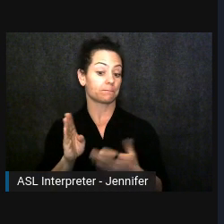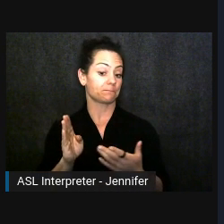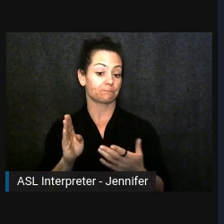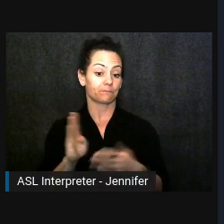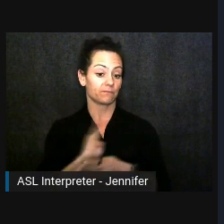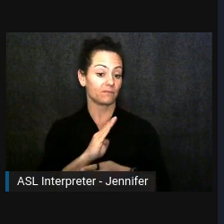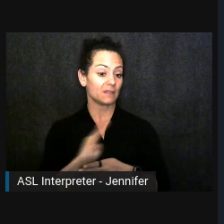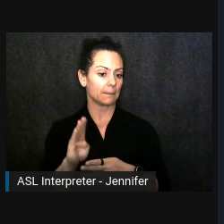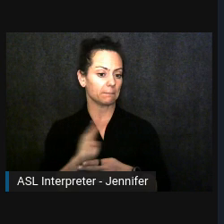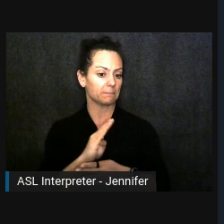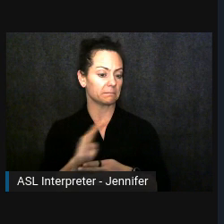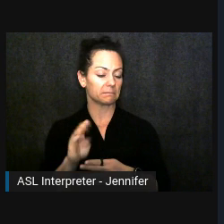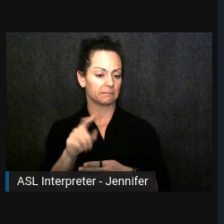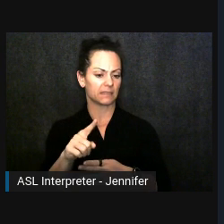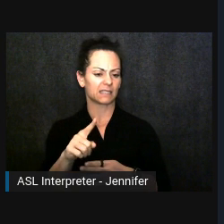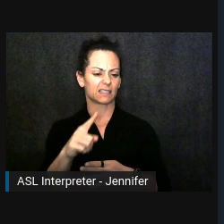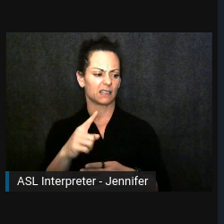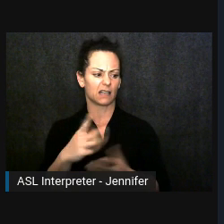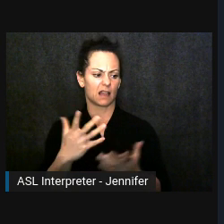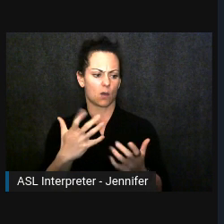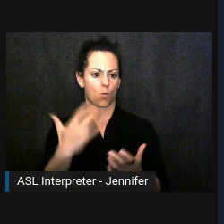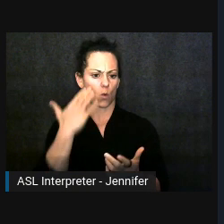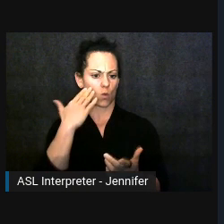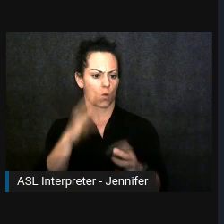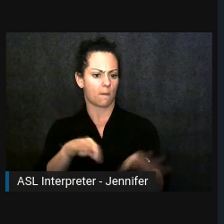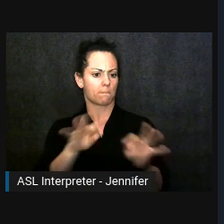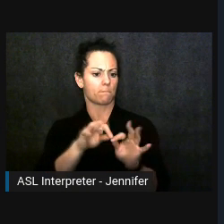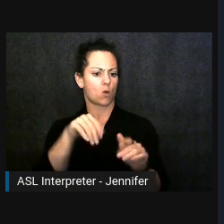Who is accessible who is this accessible design going to be helping?